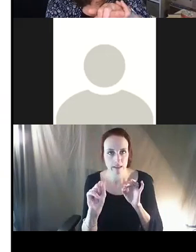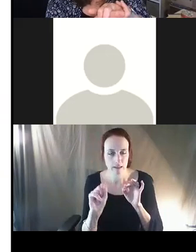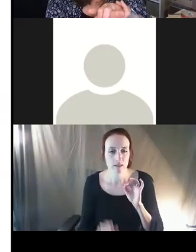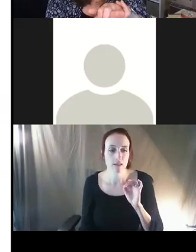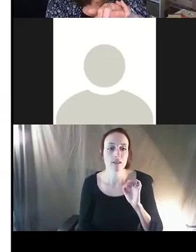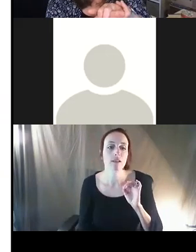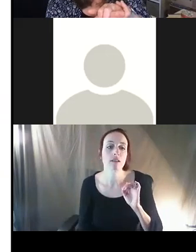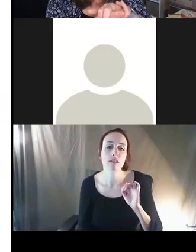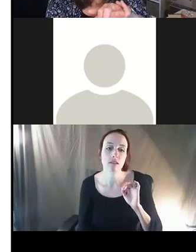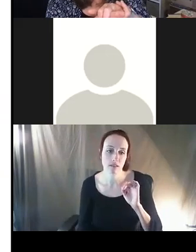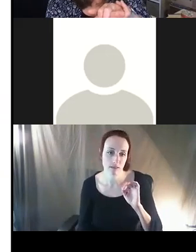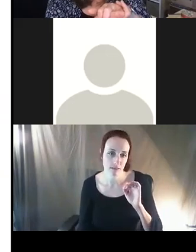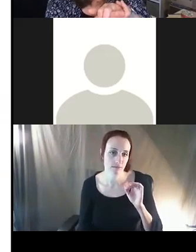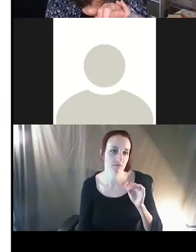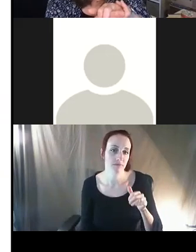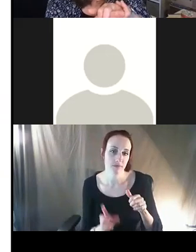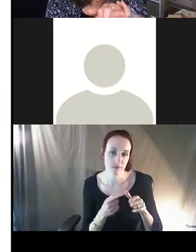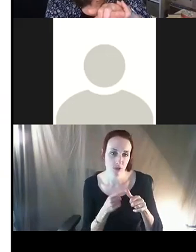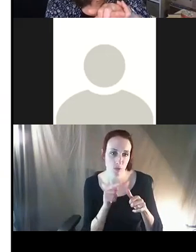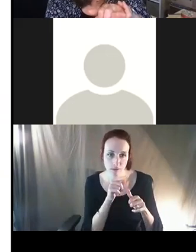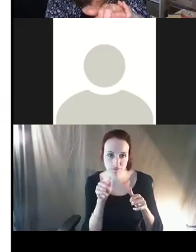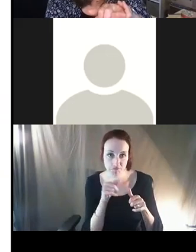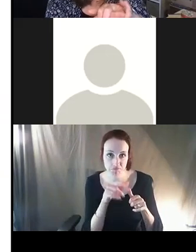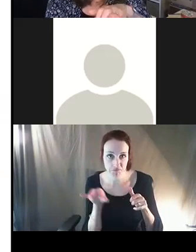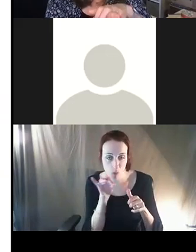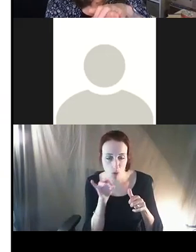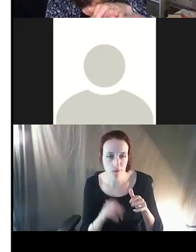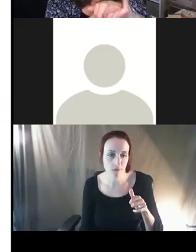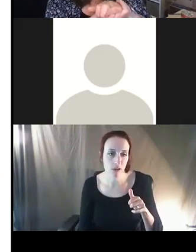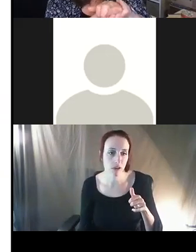to cognitive disabilities as well as Gareth Ford